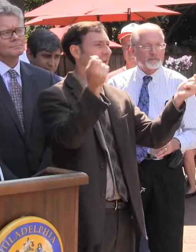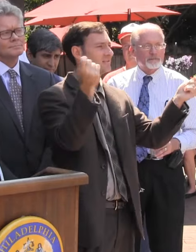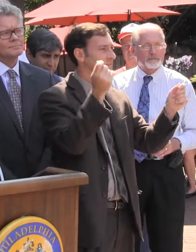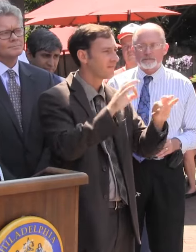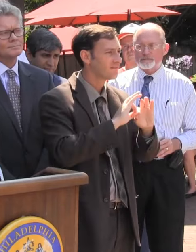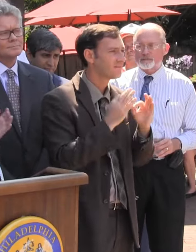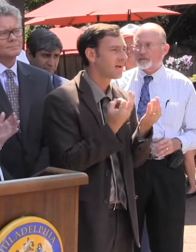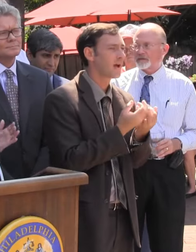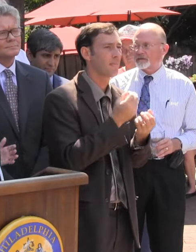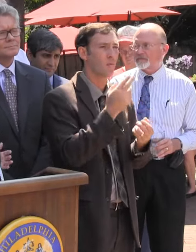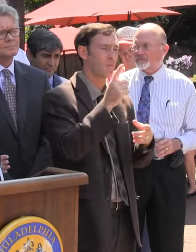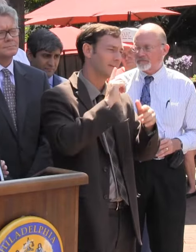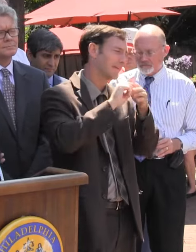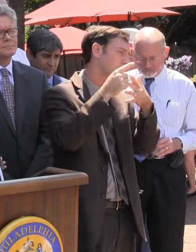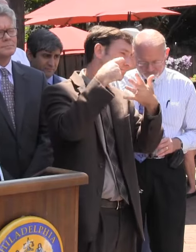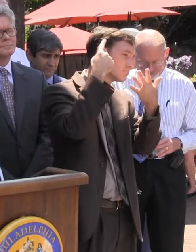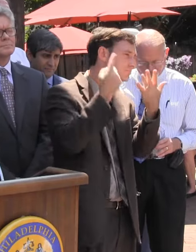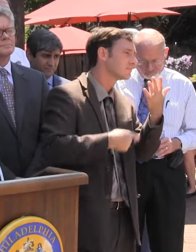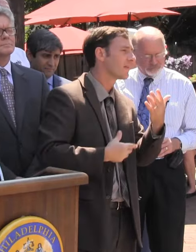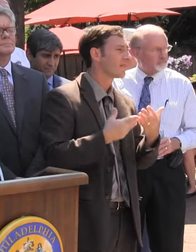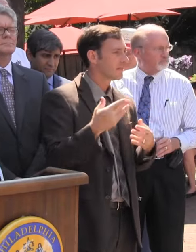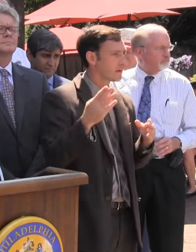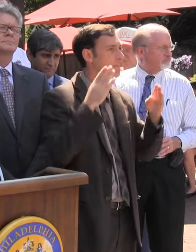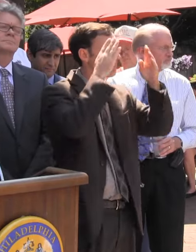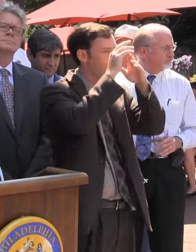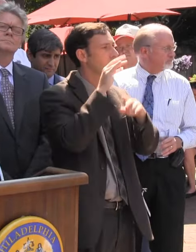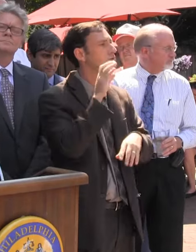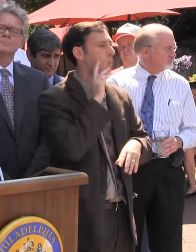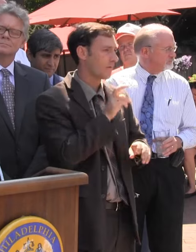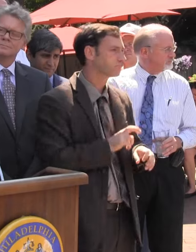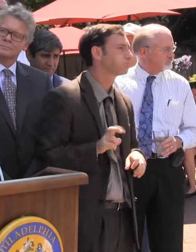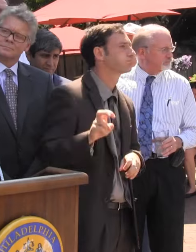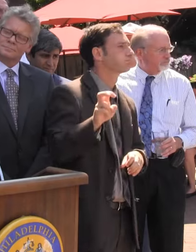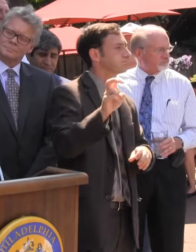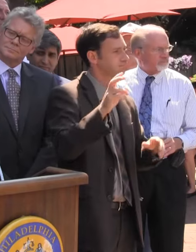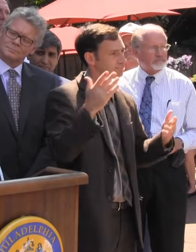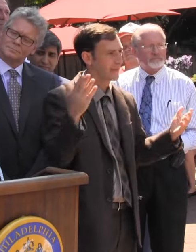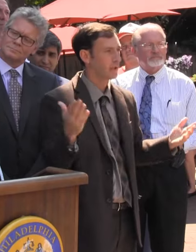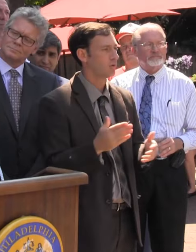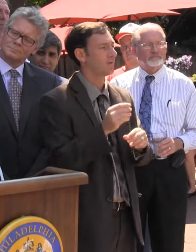or any host of the things that Pope Francis will do here in Philadelphia, from September